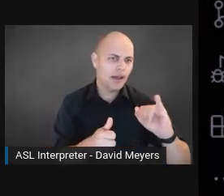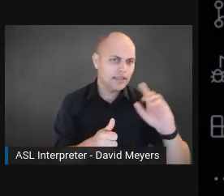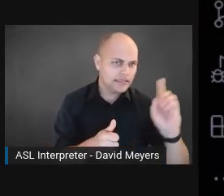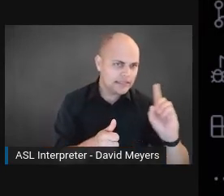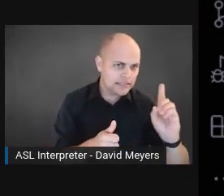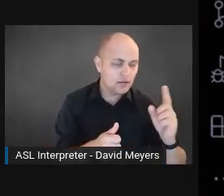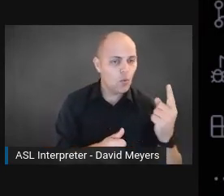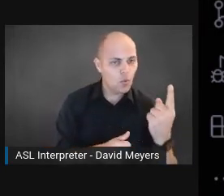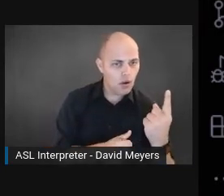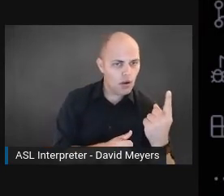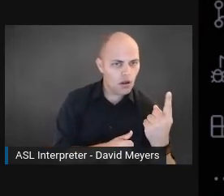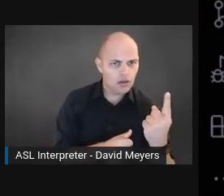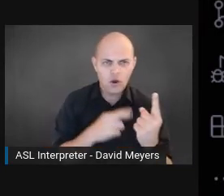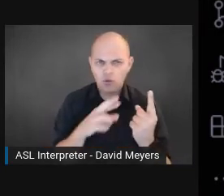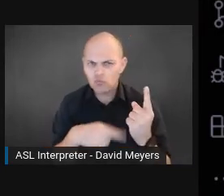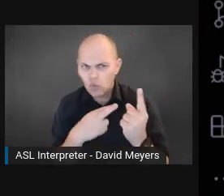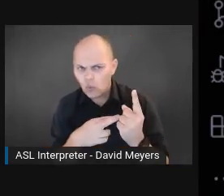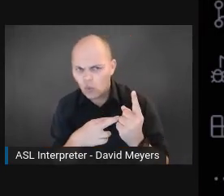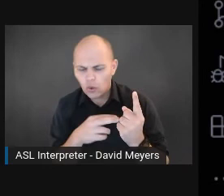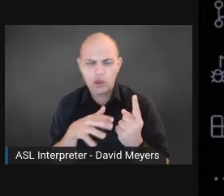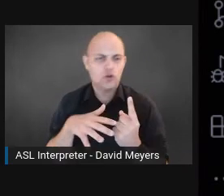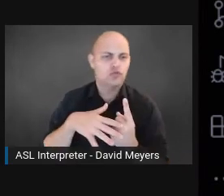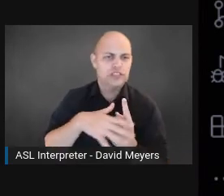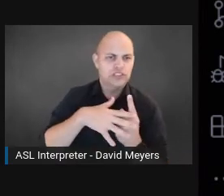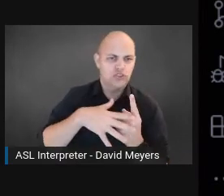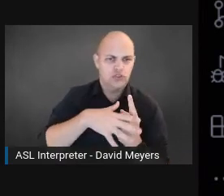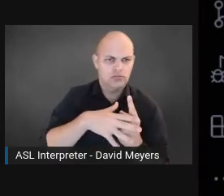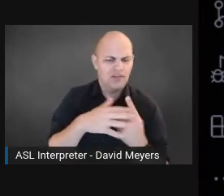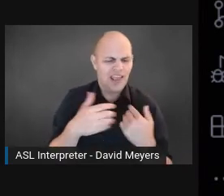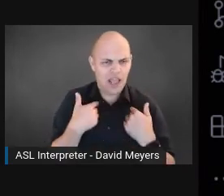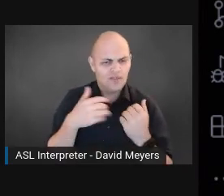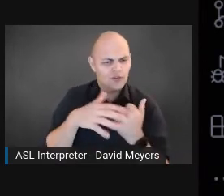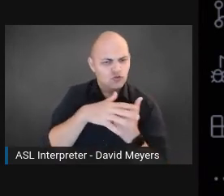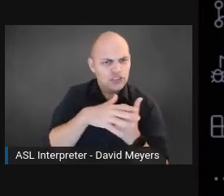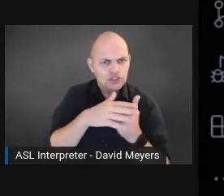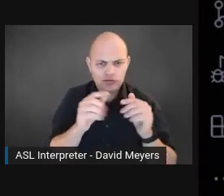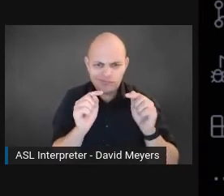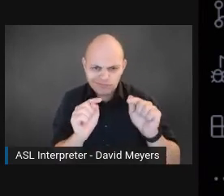The role is region because we’ve got multiple regions. We are labeling them.